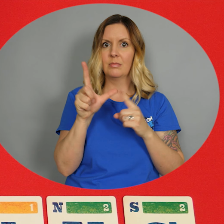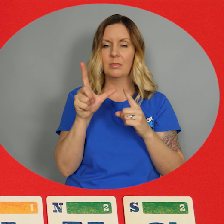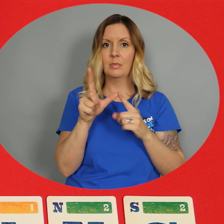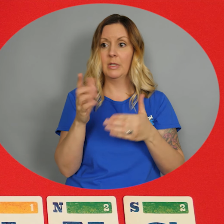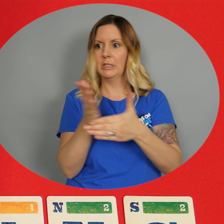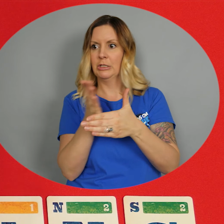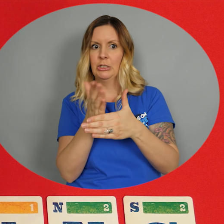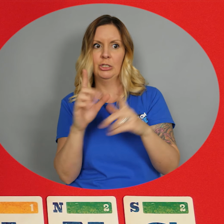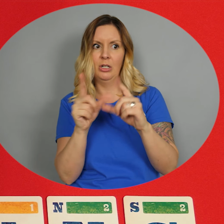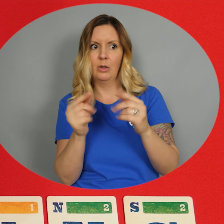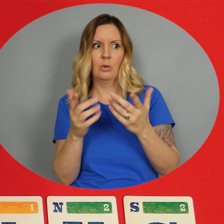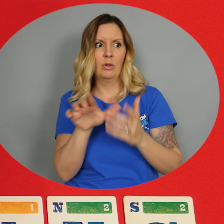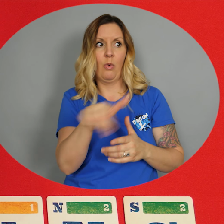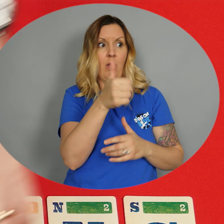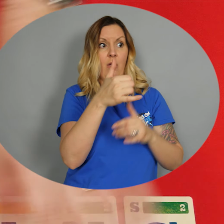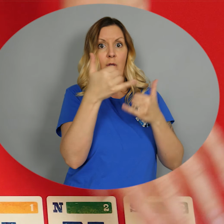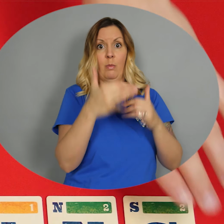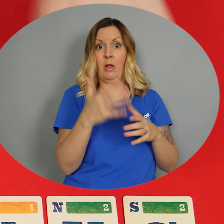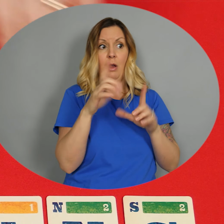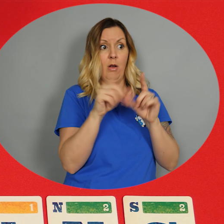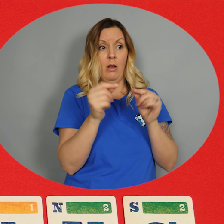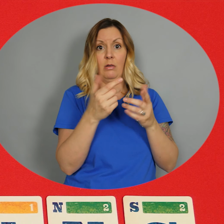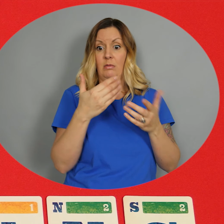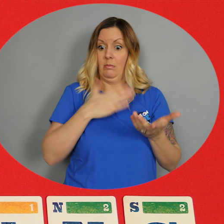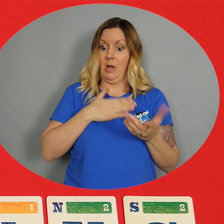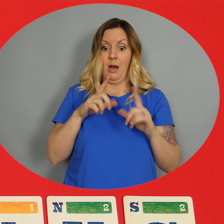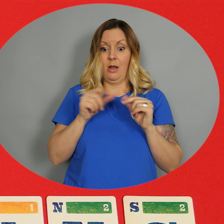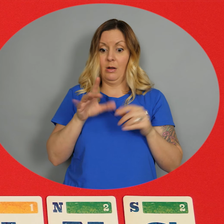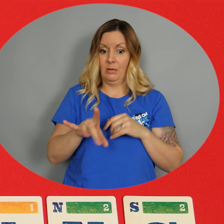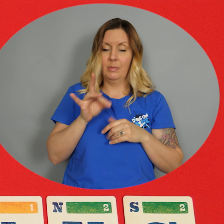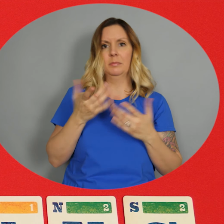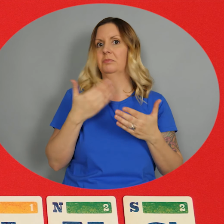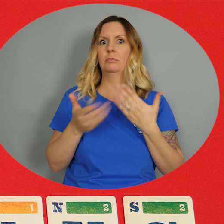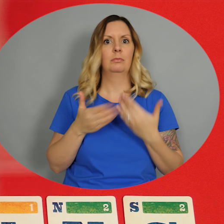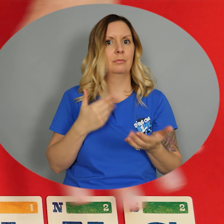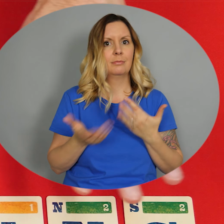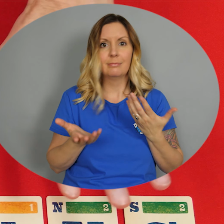both the shared letters, but also any of the other ones face up in front of any of the